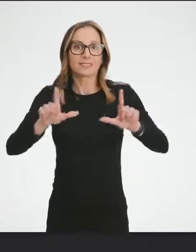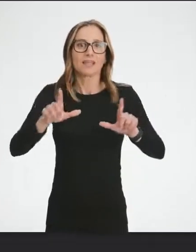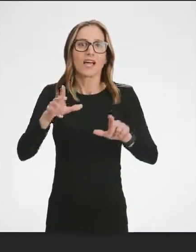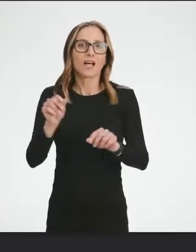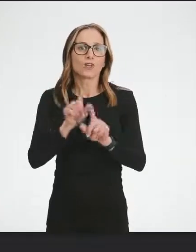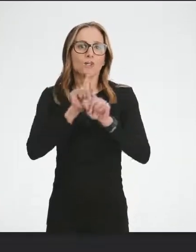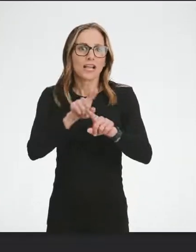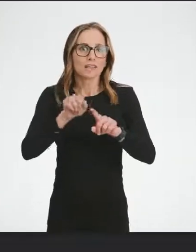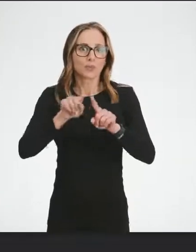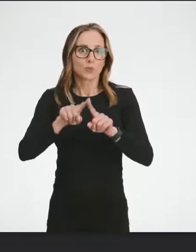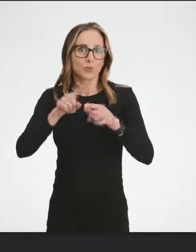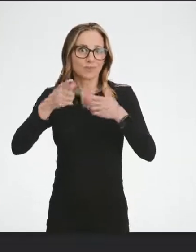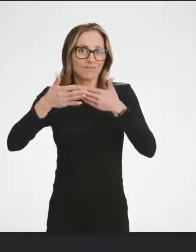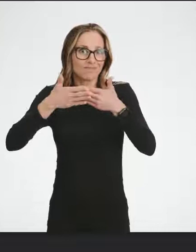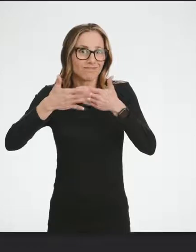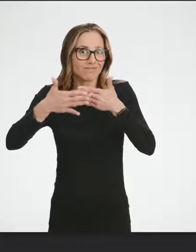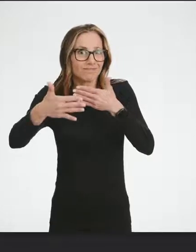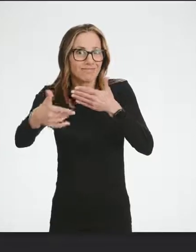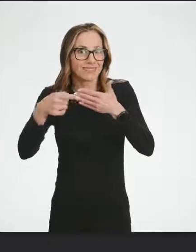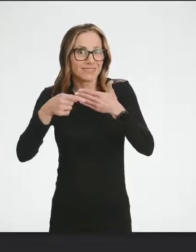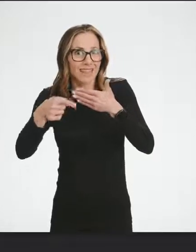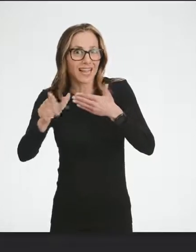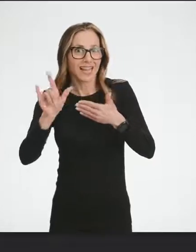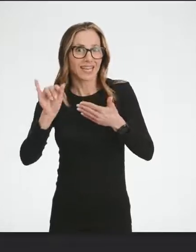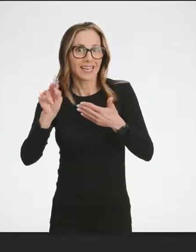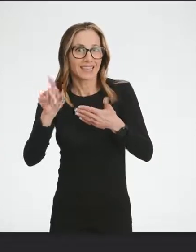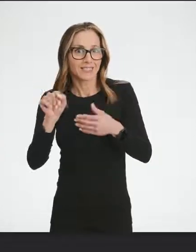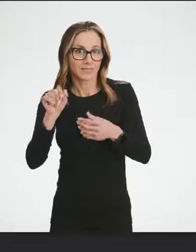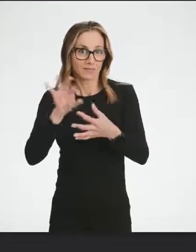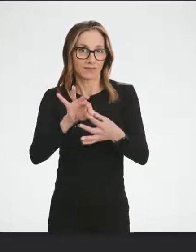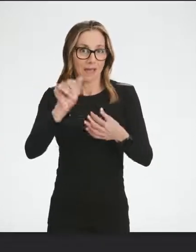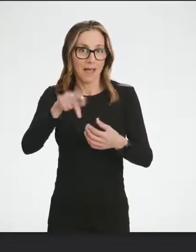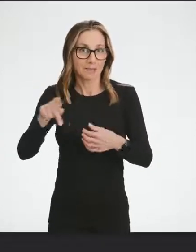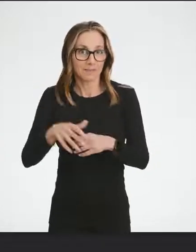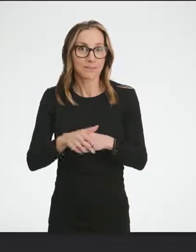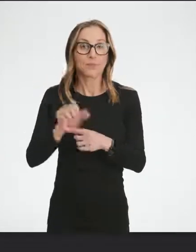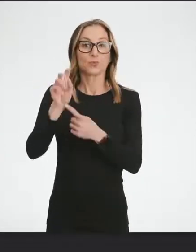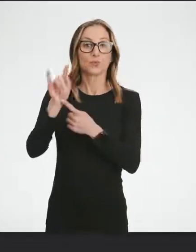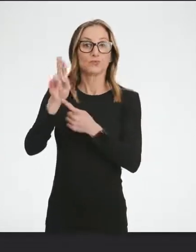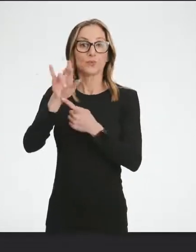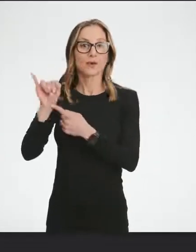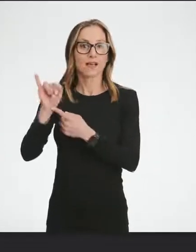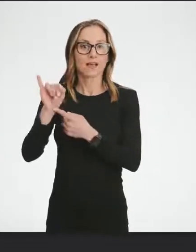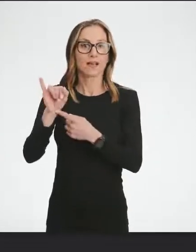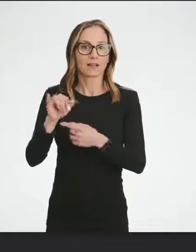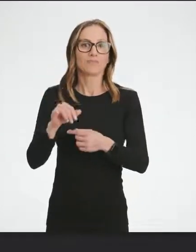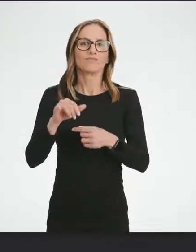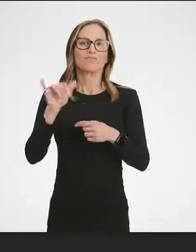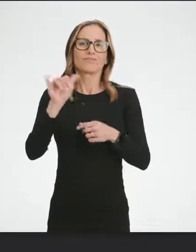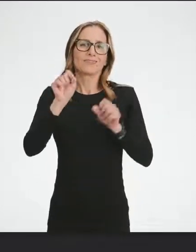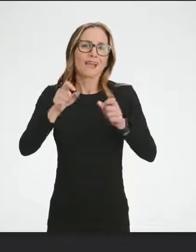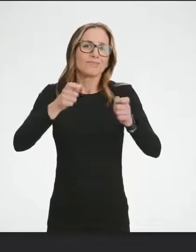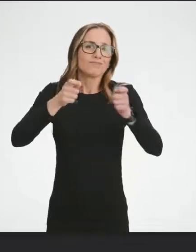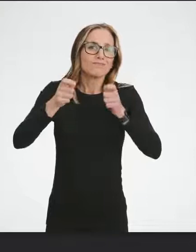SwiftUI also has huge improvements when it comes to controlling the layout of your app's interface.